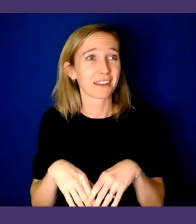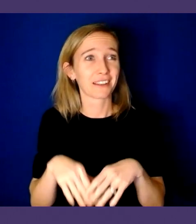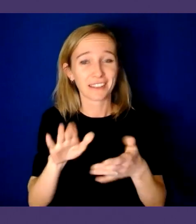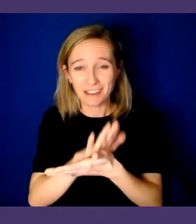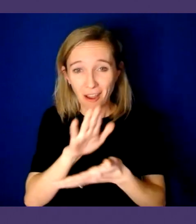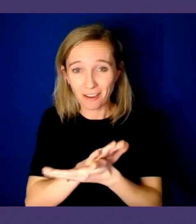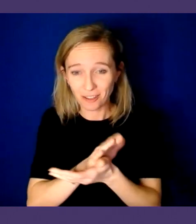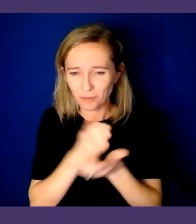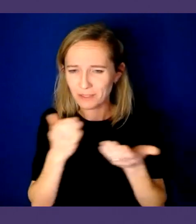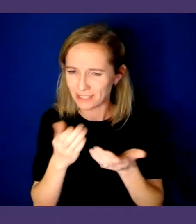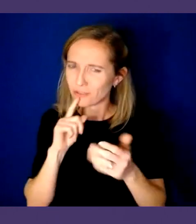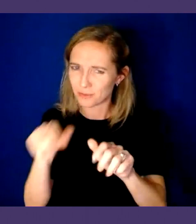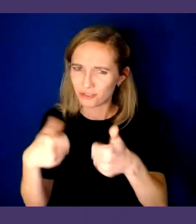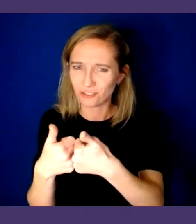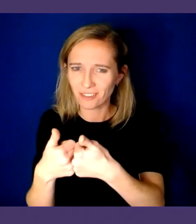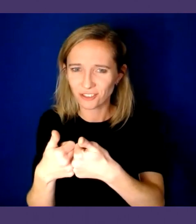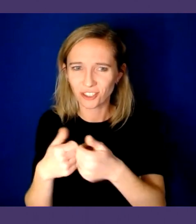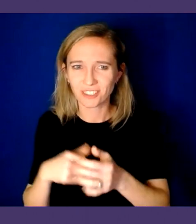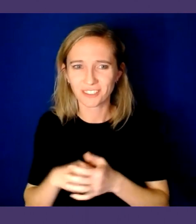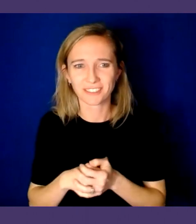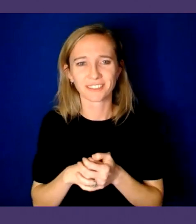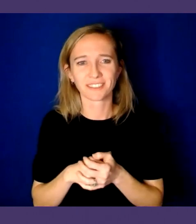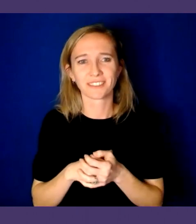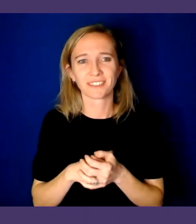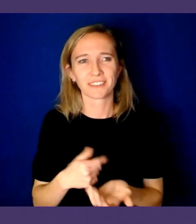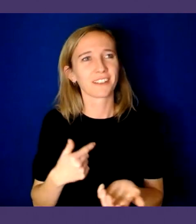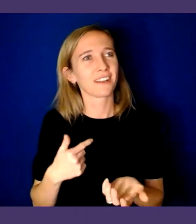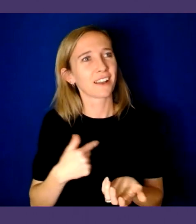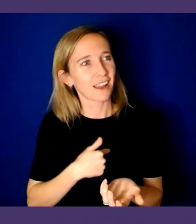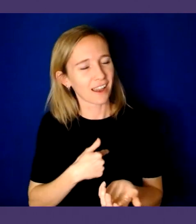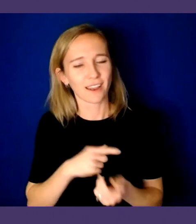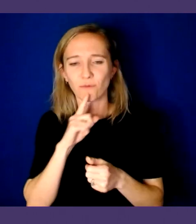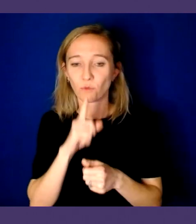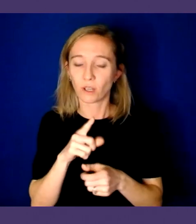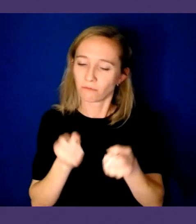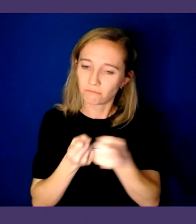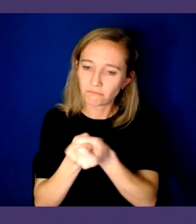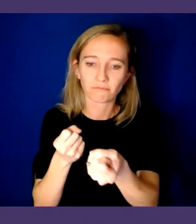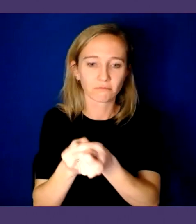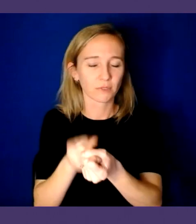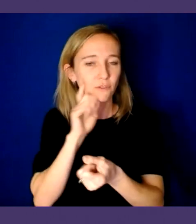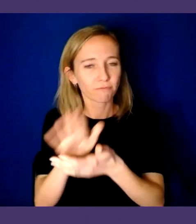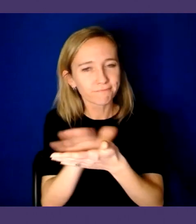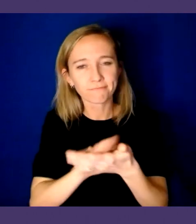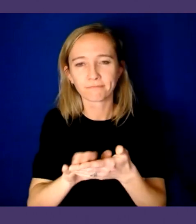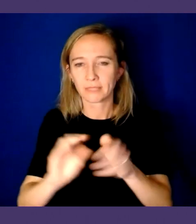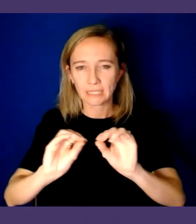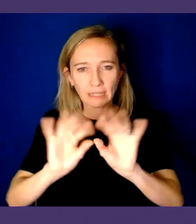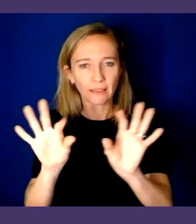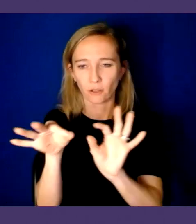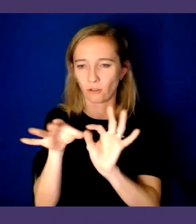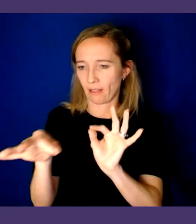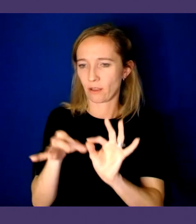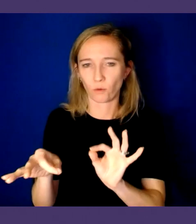and I'm a big plain language advocate. What I learned once